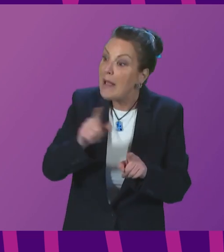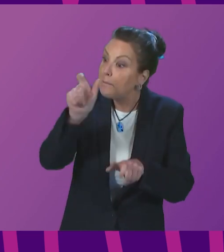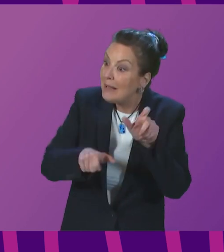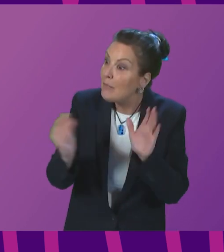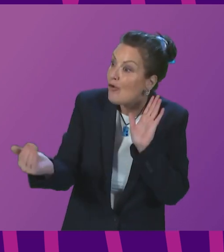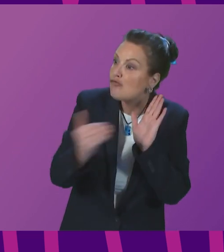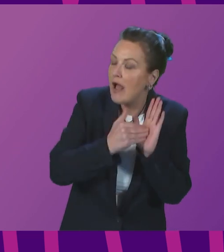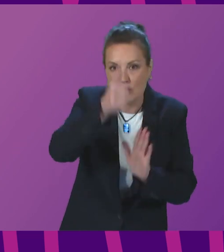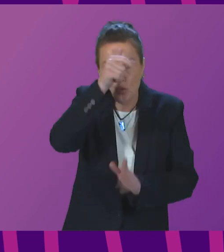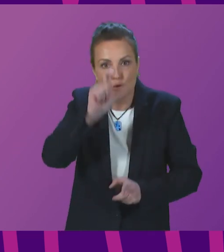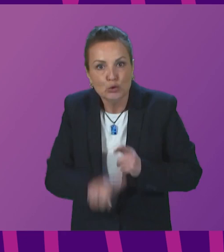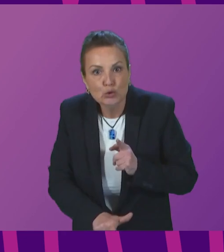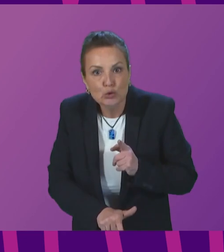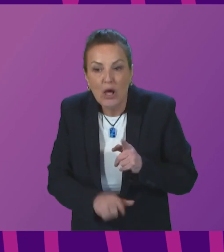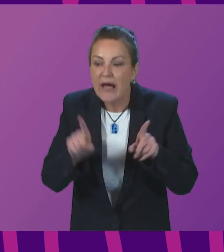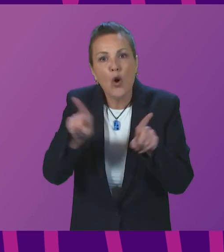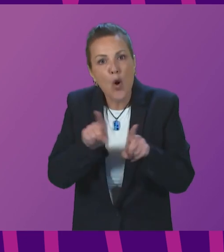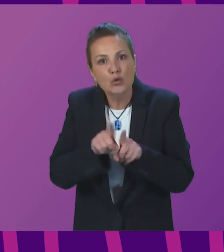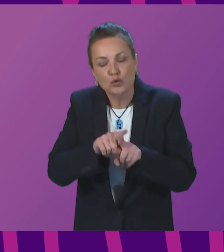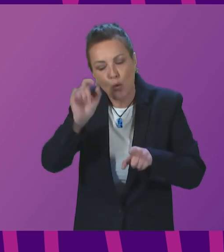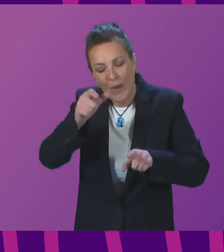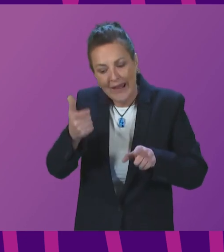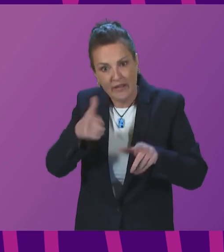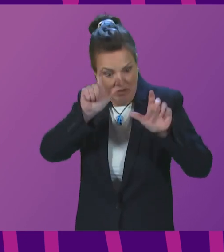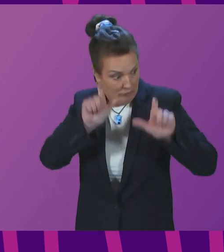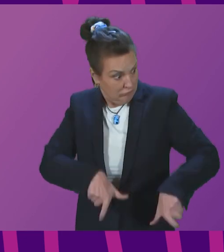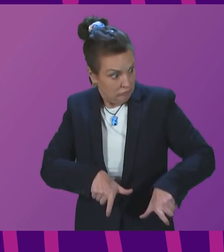After they have arrived and settled, what on-going safeguards will be in place in the